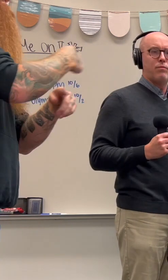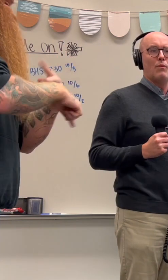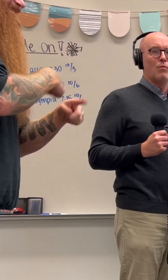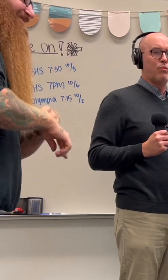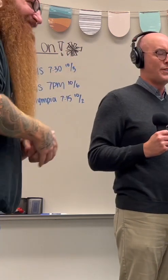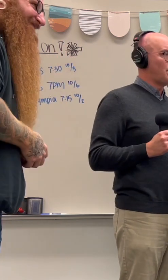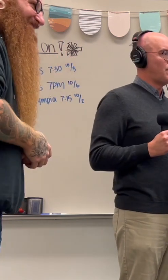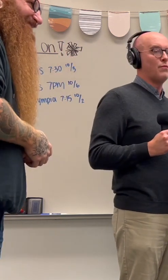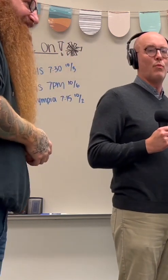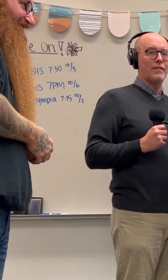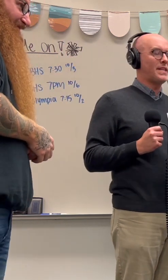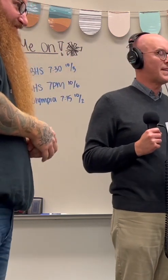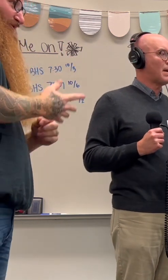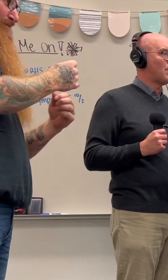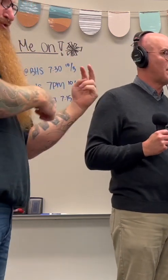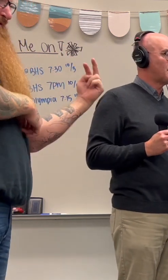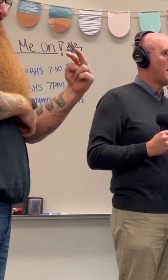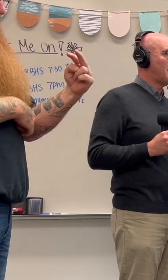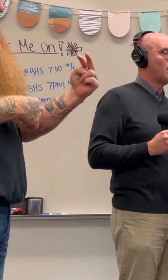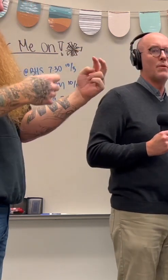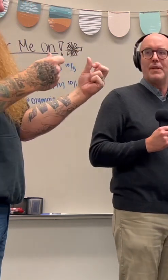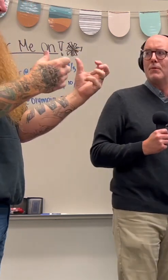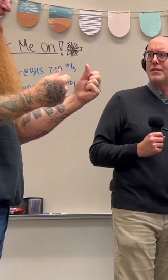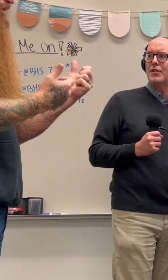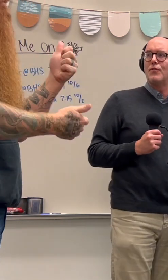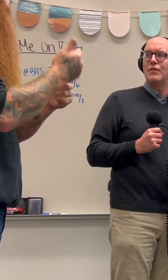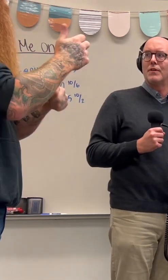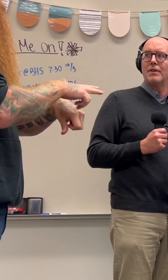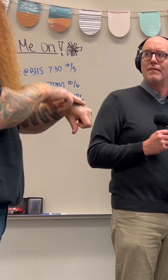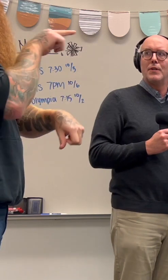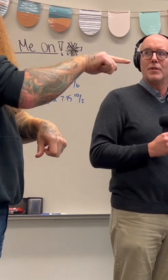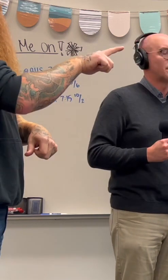um would you want to face the camera while you sign what would be the most natural for viewers